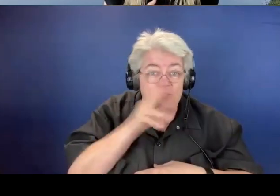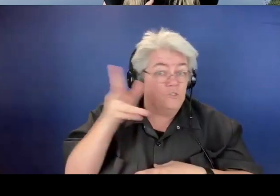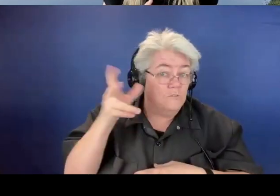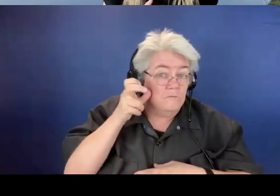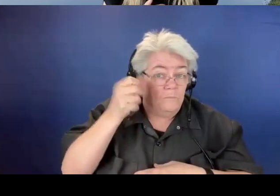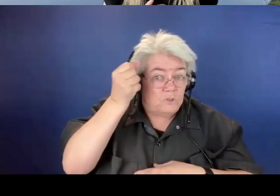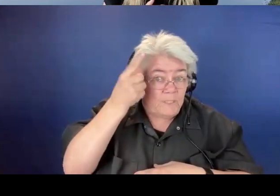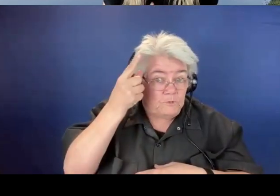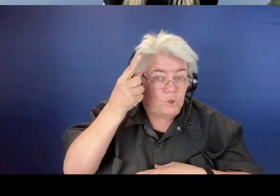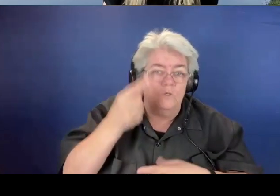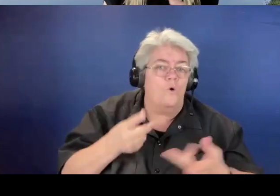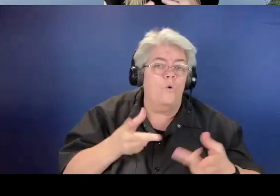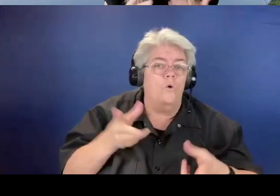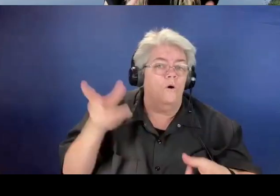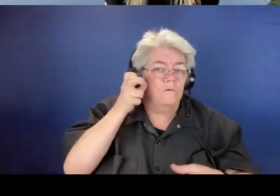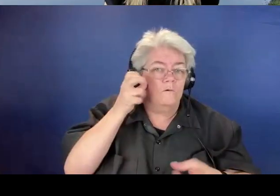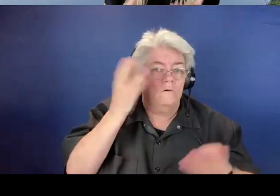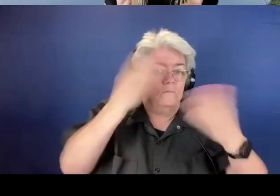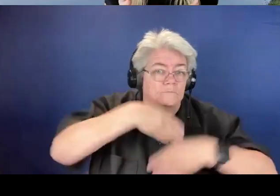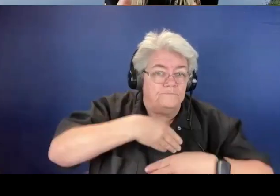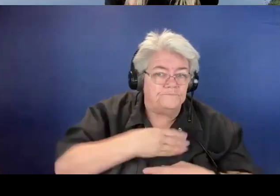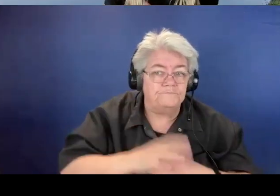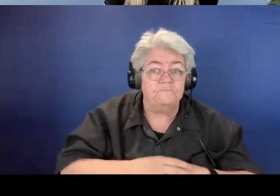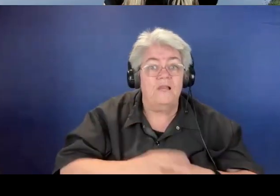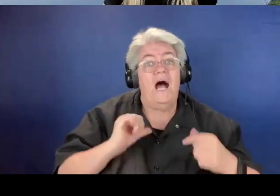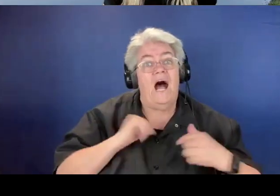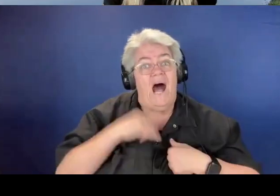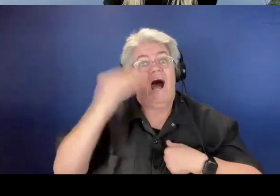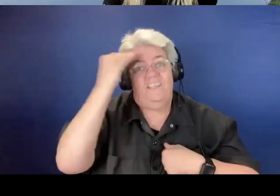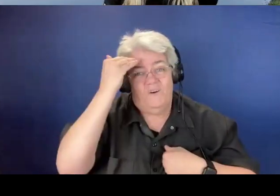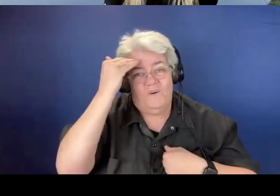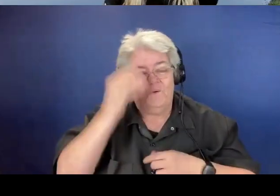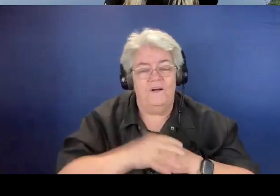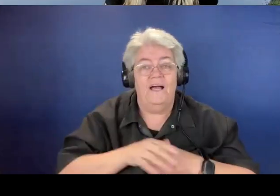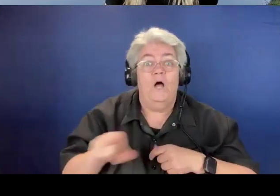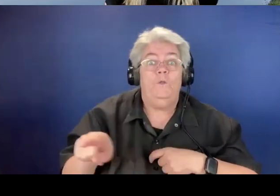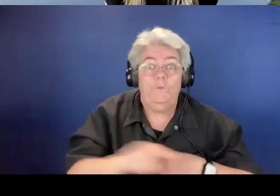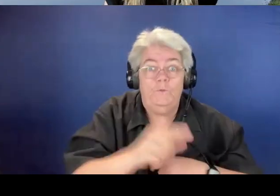I know you know that it's not culturally appropriate practice to